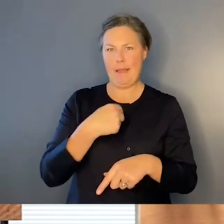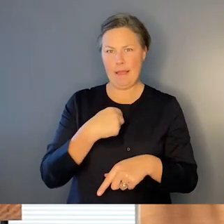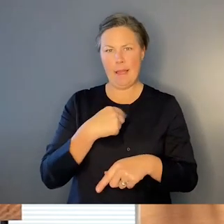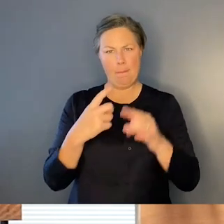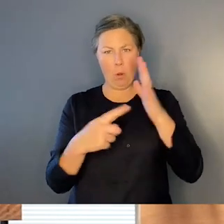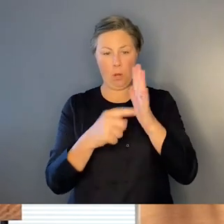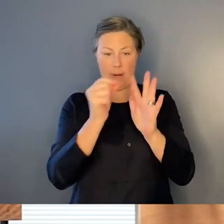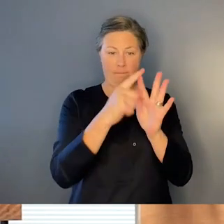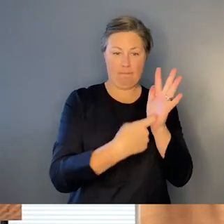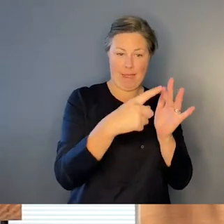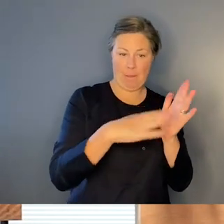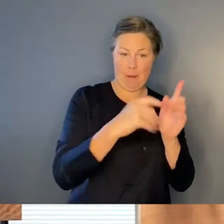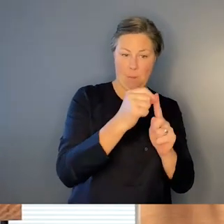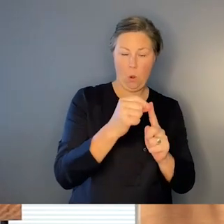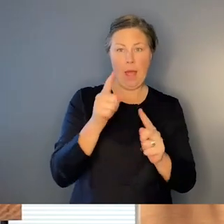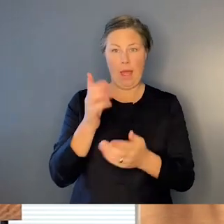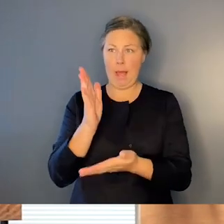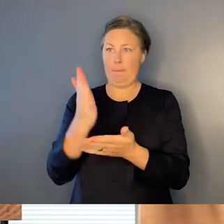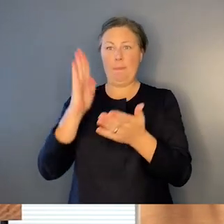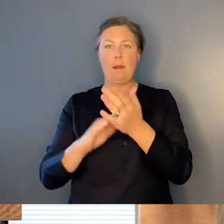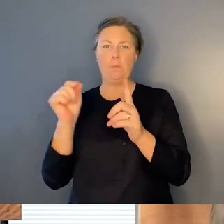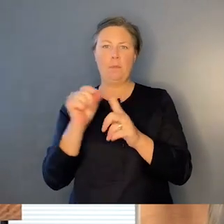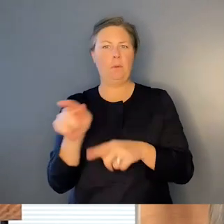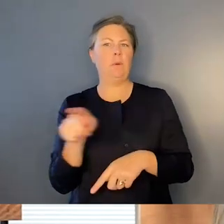the differences between perimenopause, menopause,